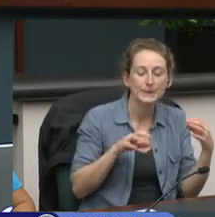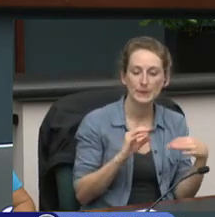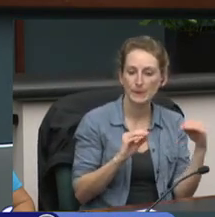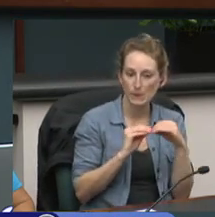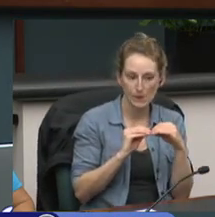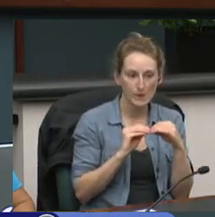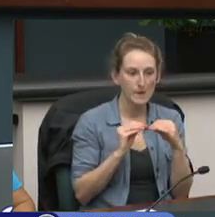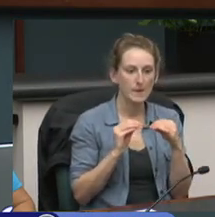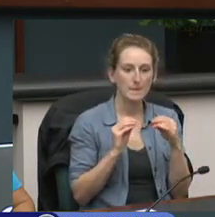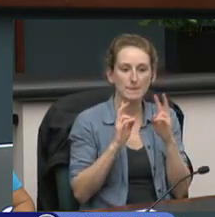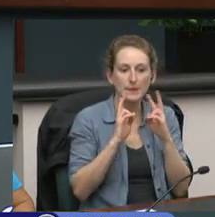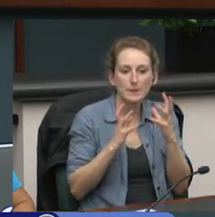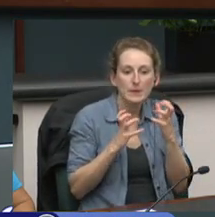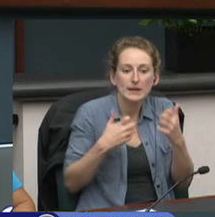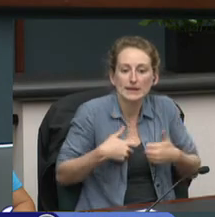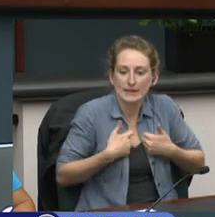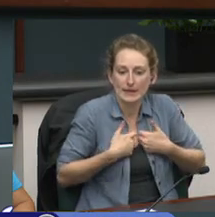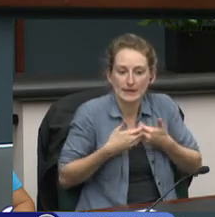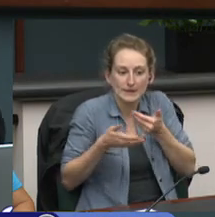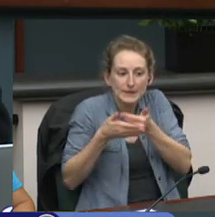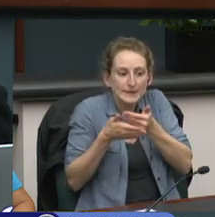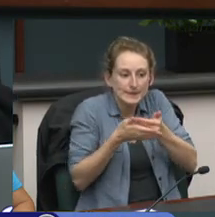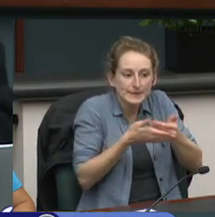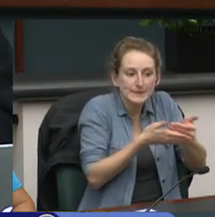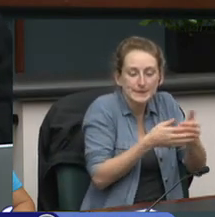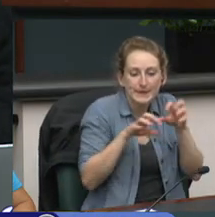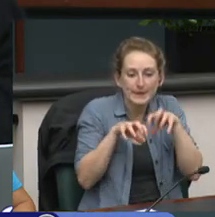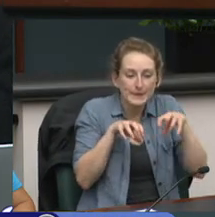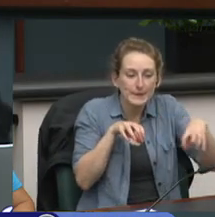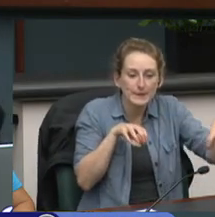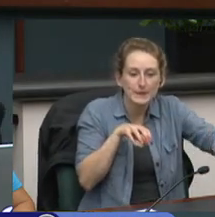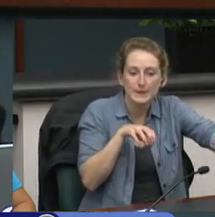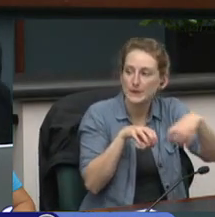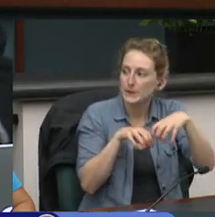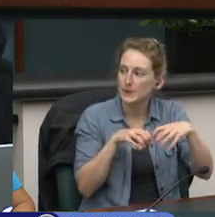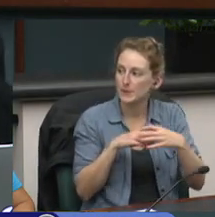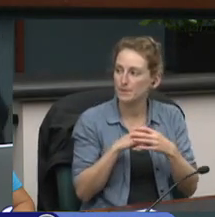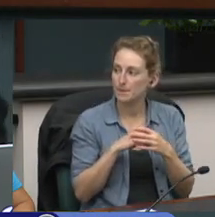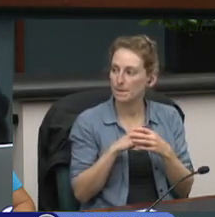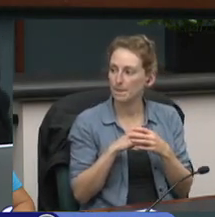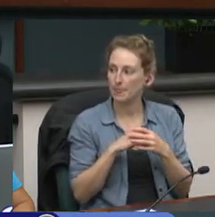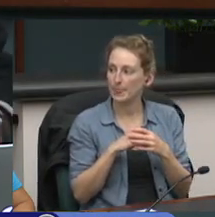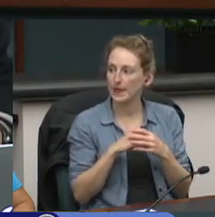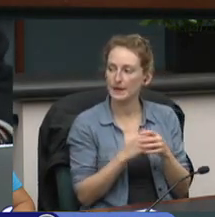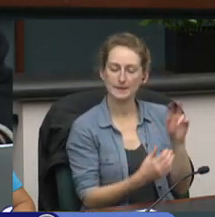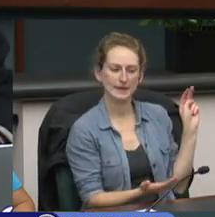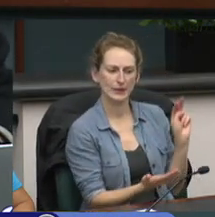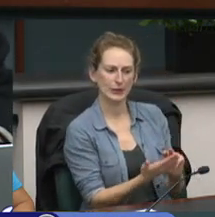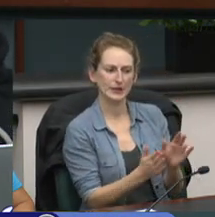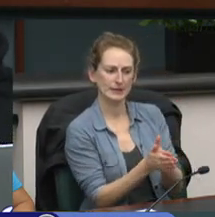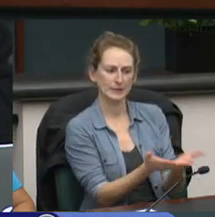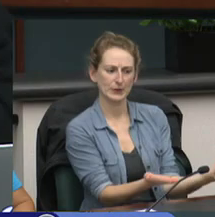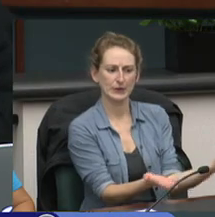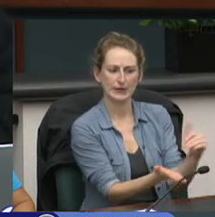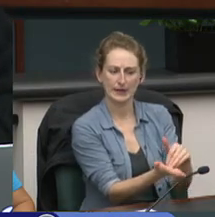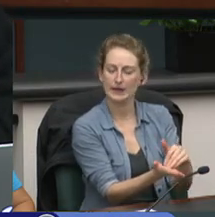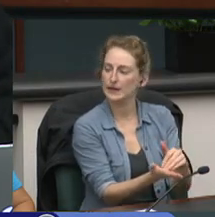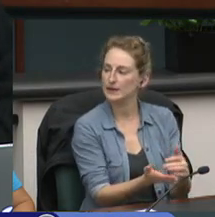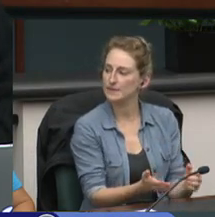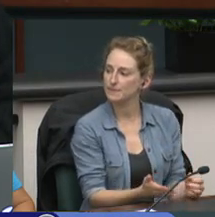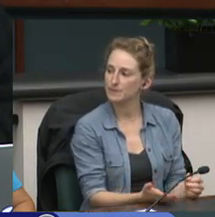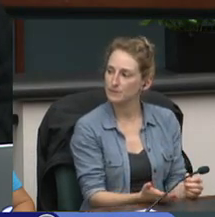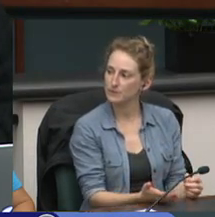want to live near let me cite this section again of the the comprehensive